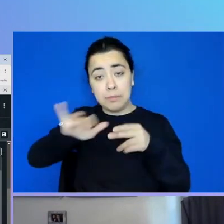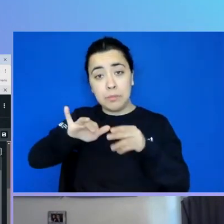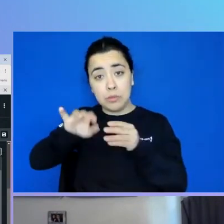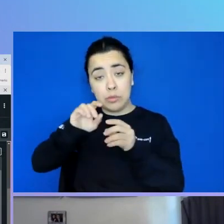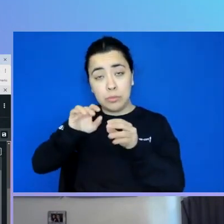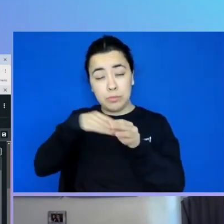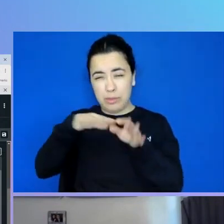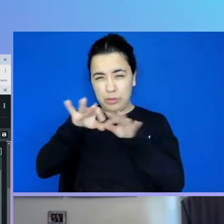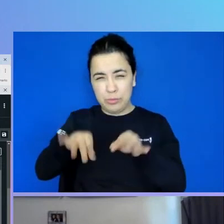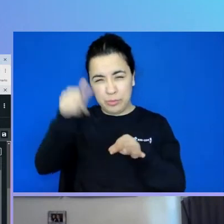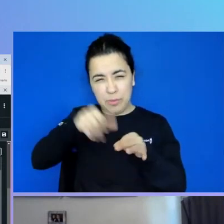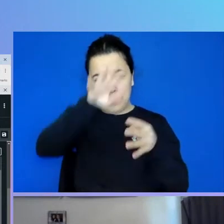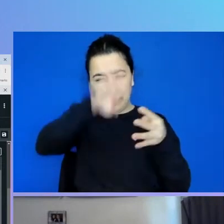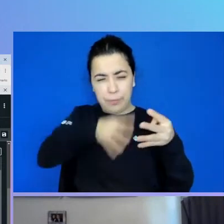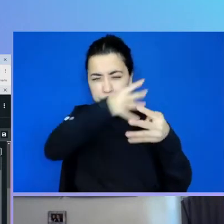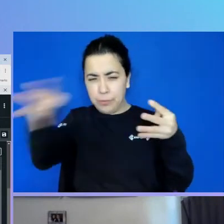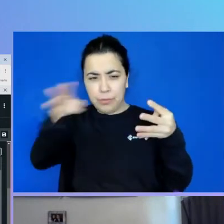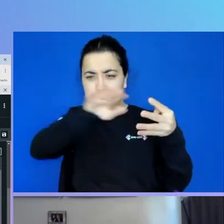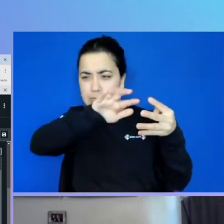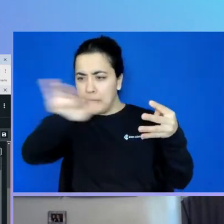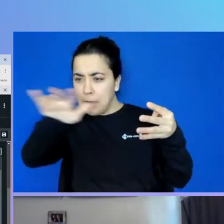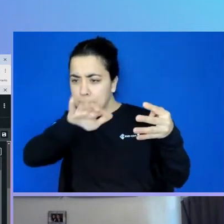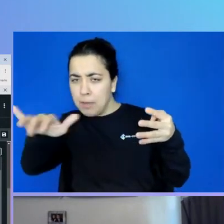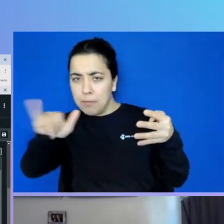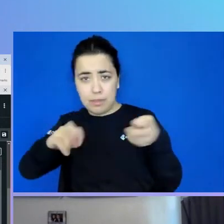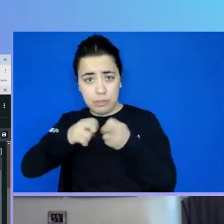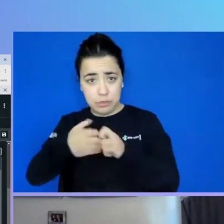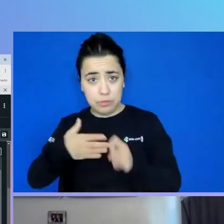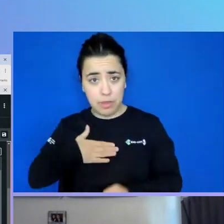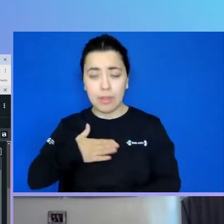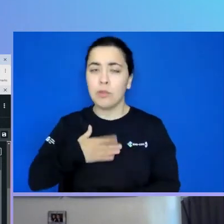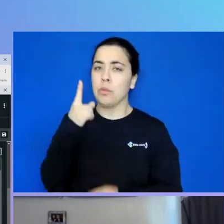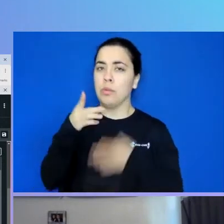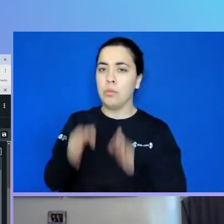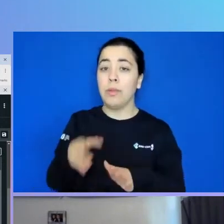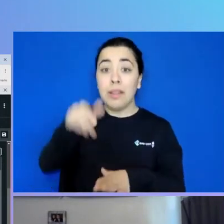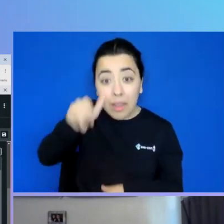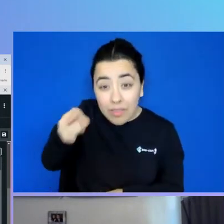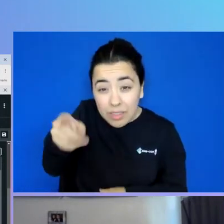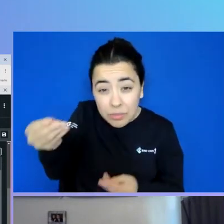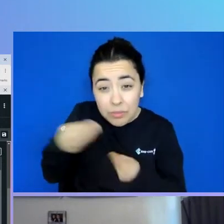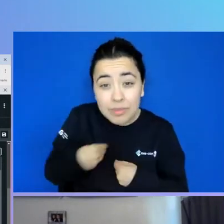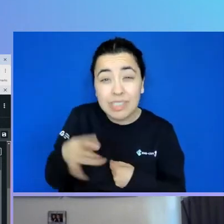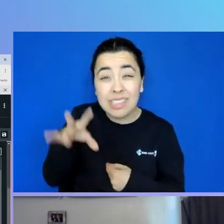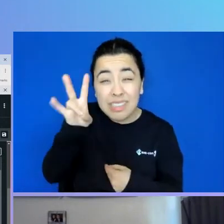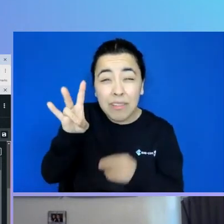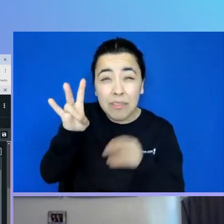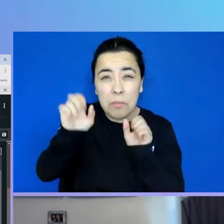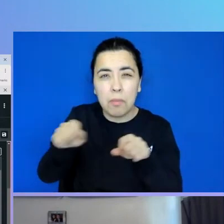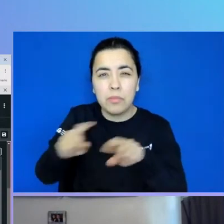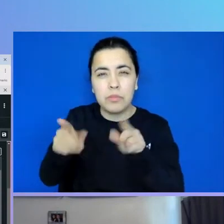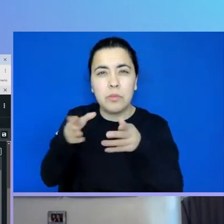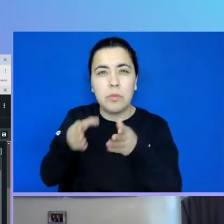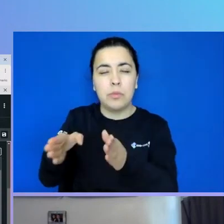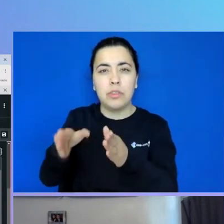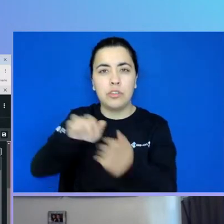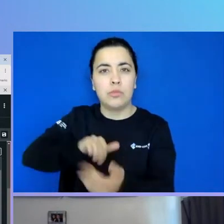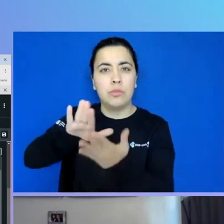address this problem. The extension is giving me a list of seven possible ways to address the single issue. Now, if I'm a